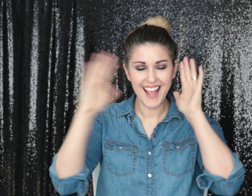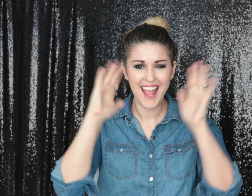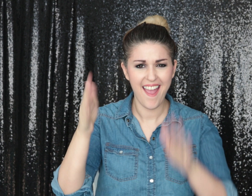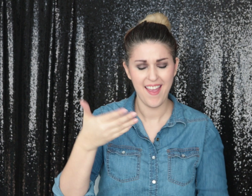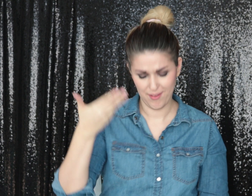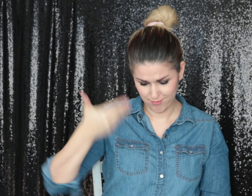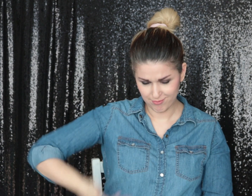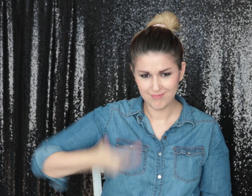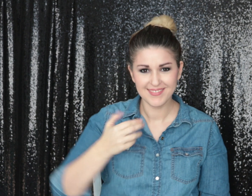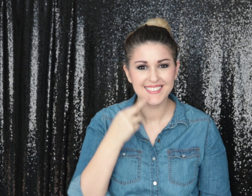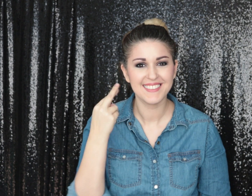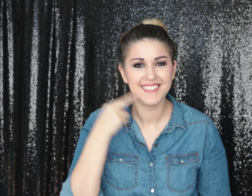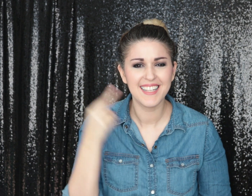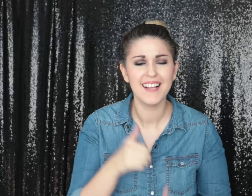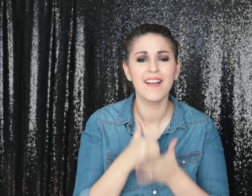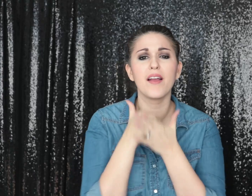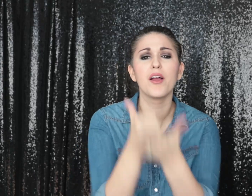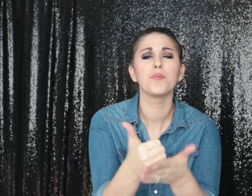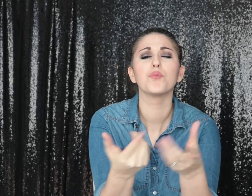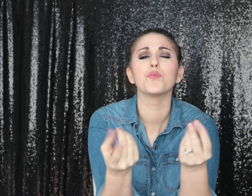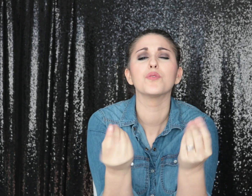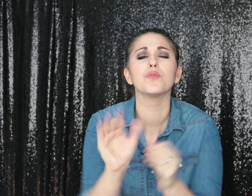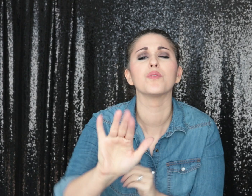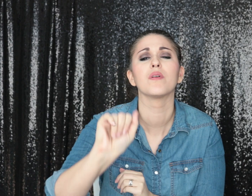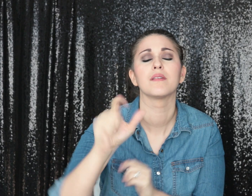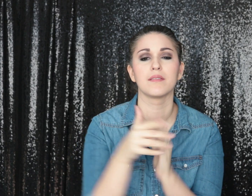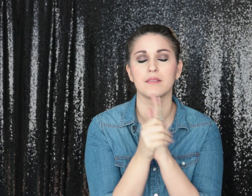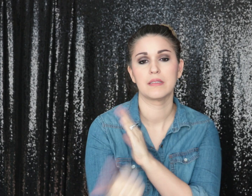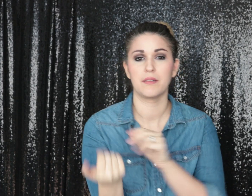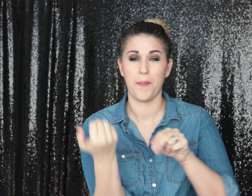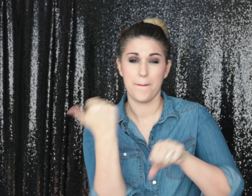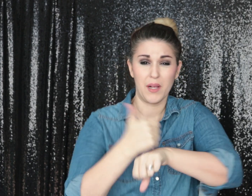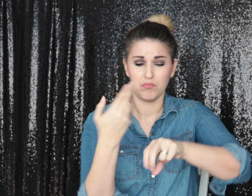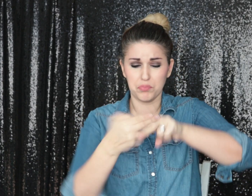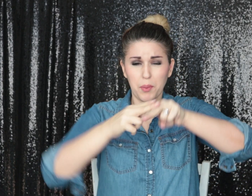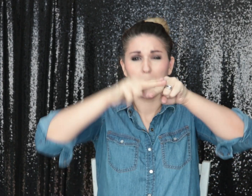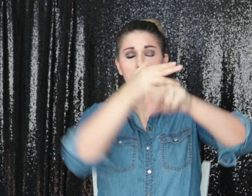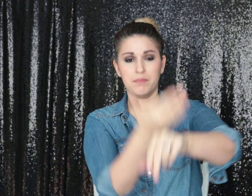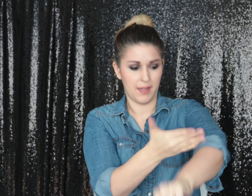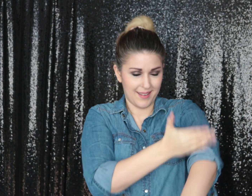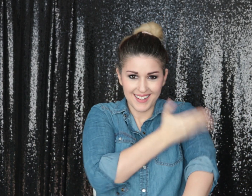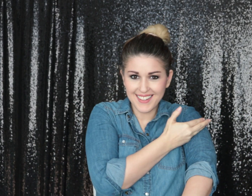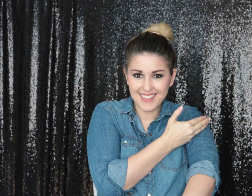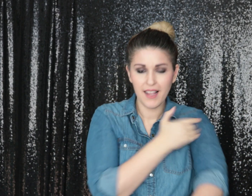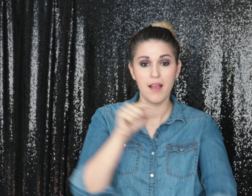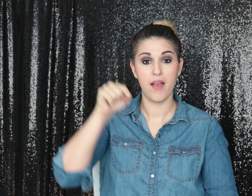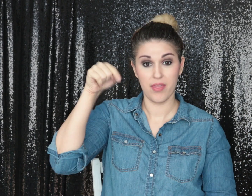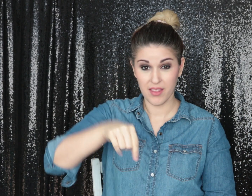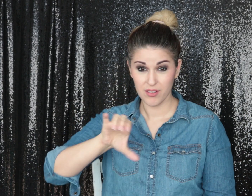Hey Rochelle here helping you to build, strengthen and explode your ASL skills on this channel. I teach a new signs,